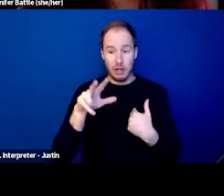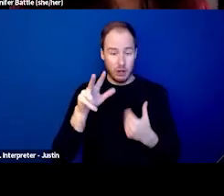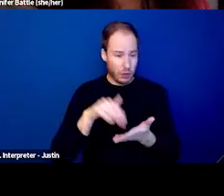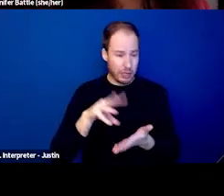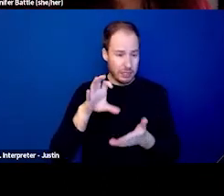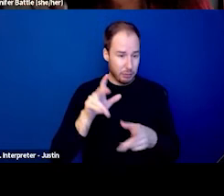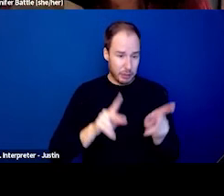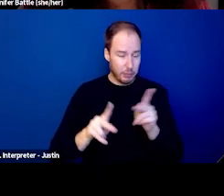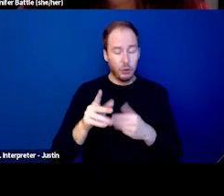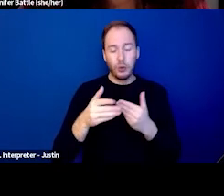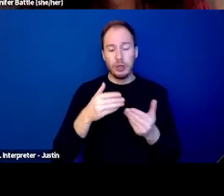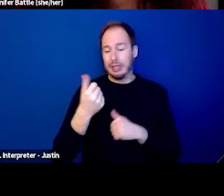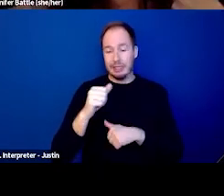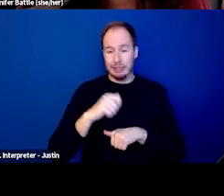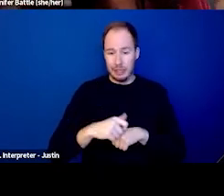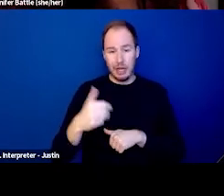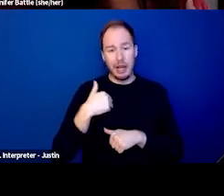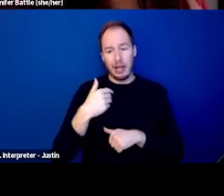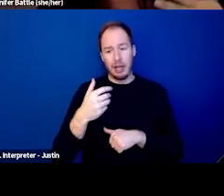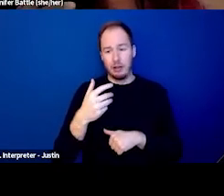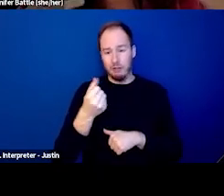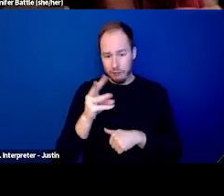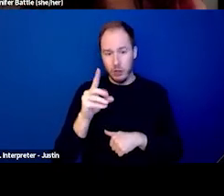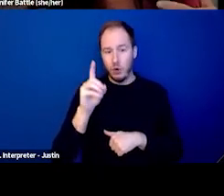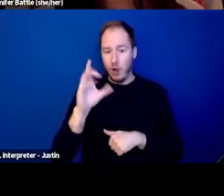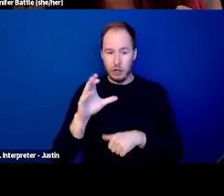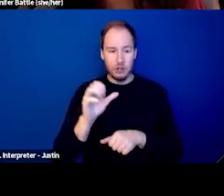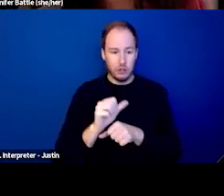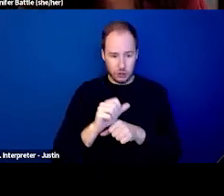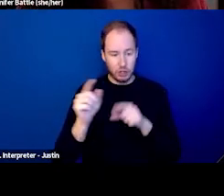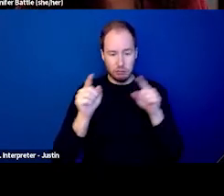So at any given time there's a couple hundred jobs on our agency website.